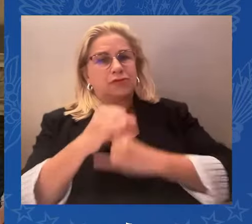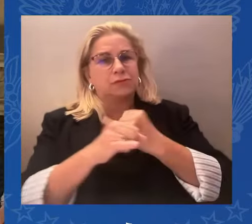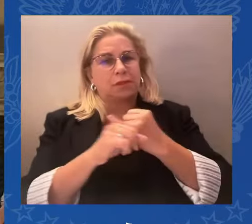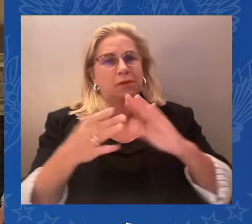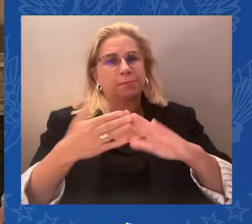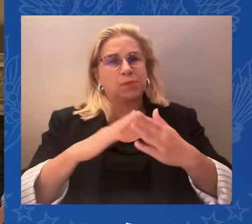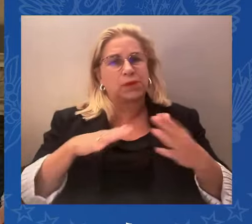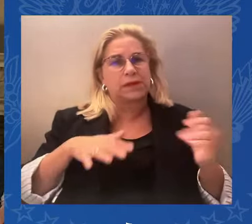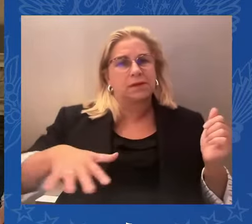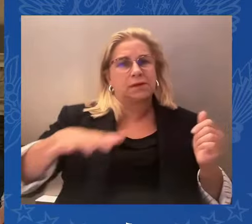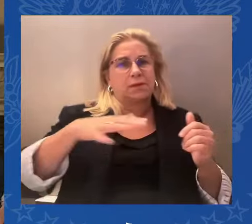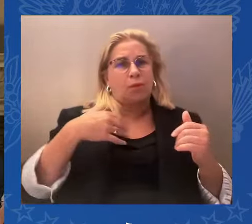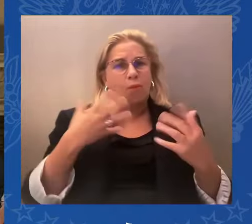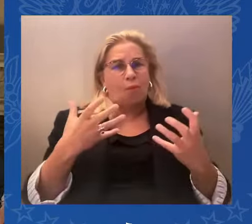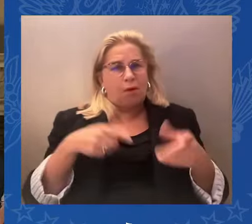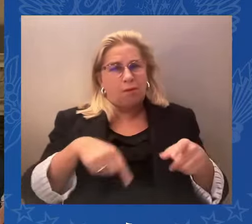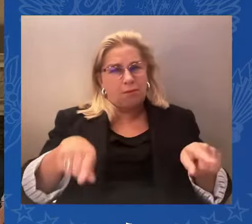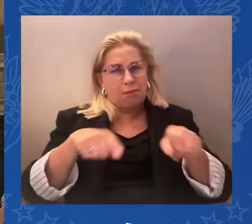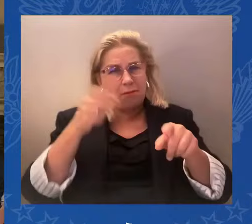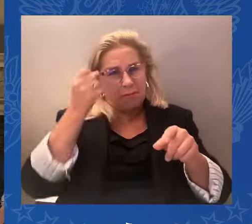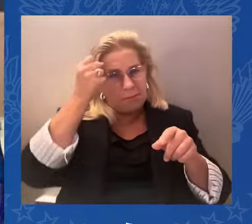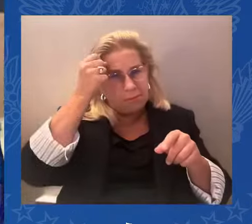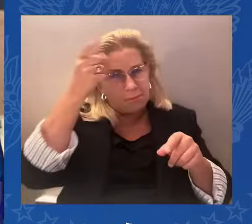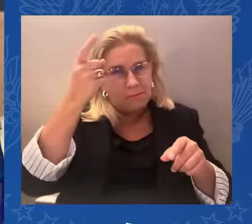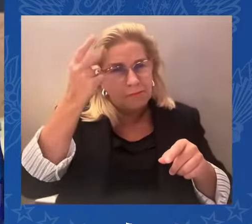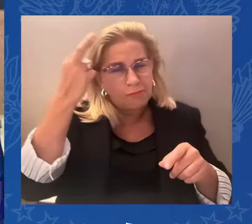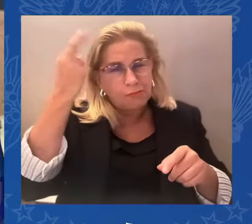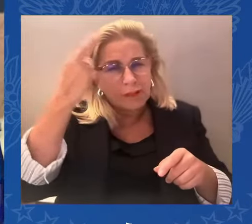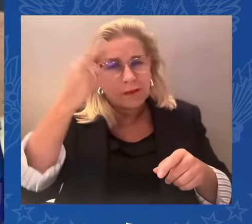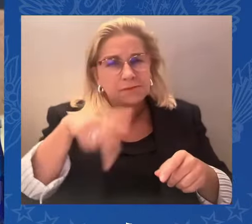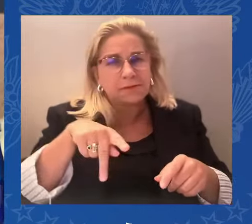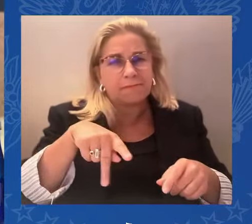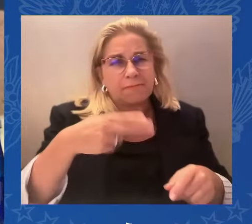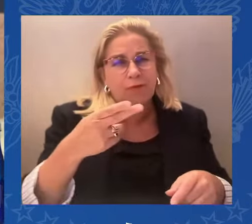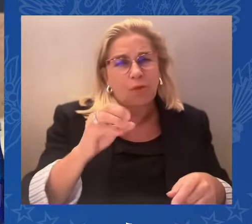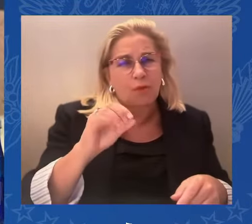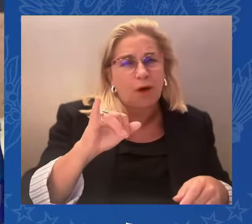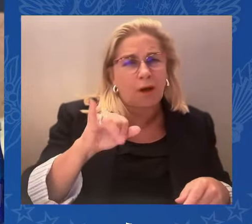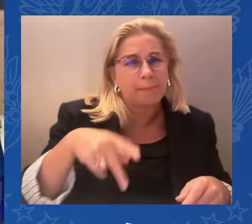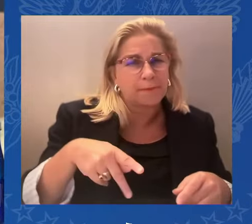and to materialize our vision by concrete actions.